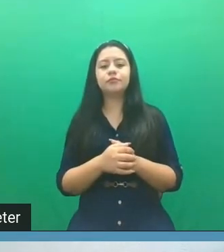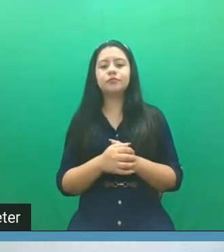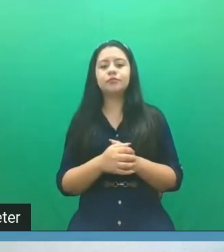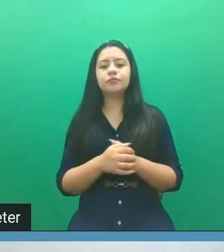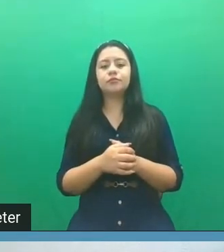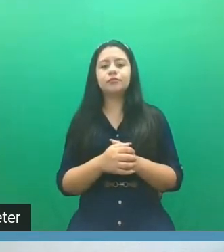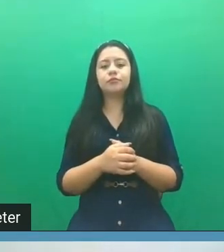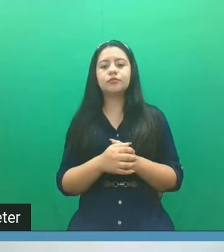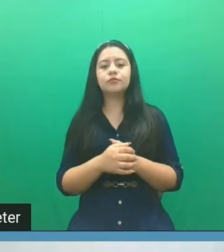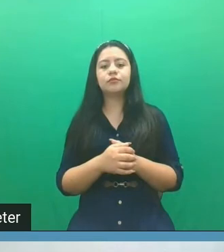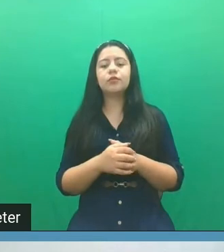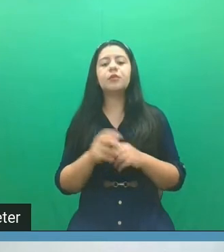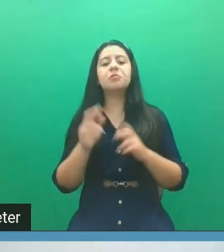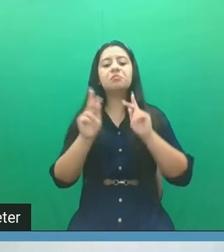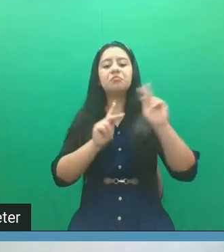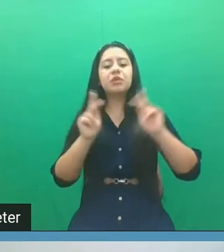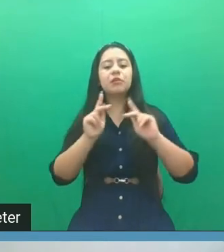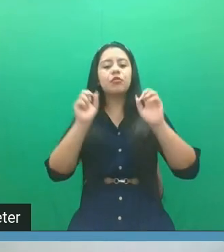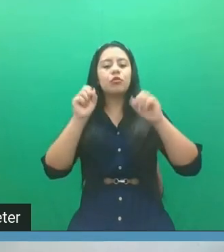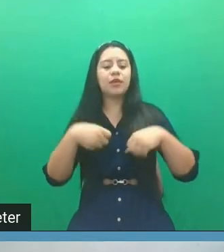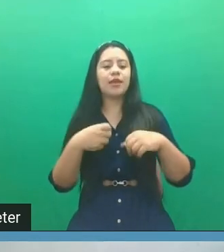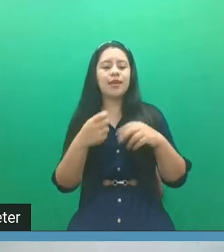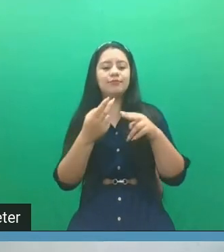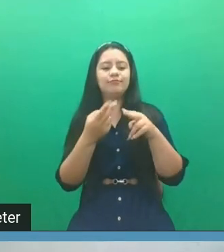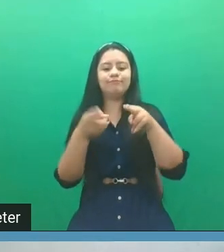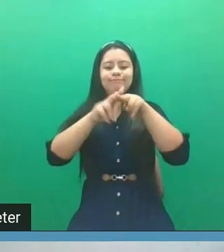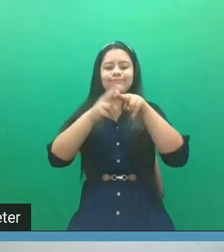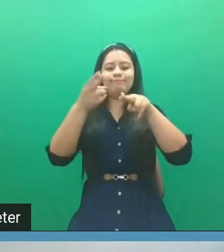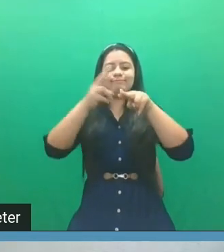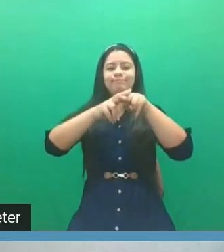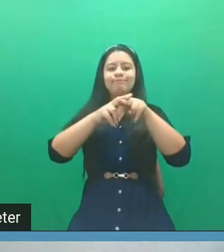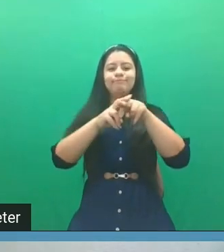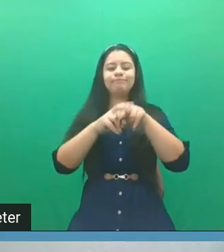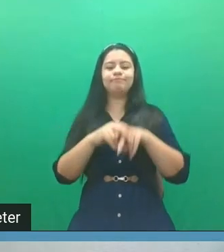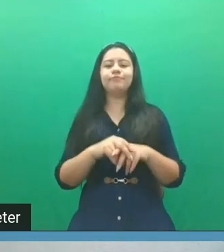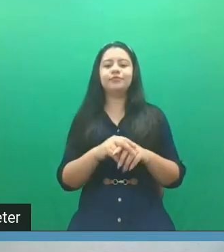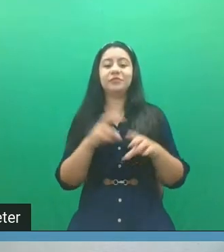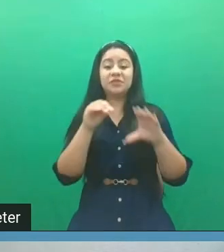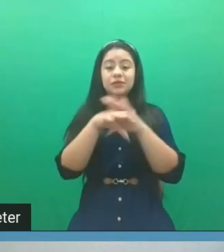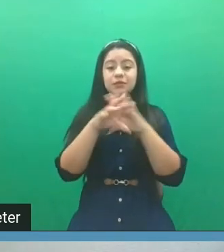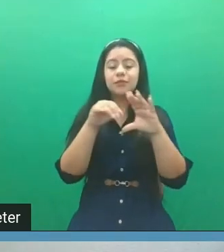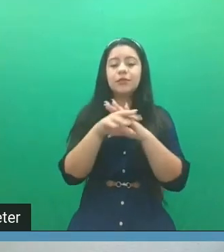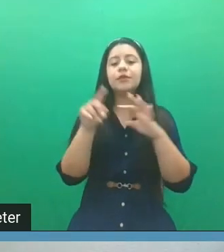audience reach that gets increased not just in terms of accessibility but in terms of how search